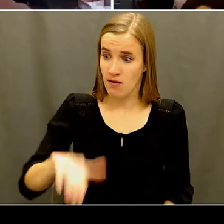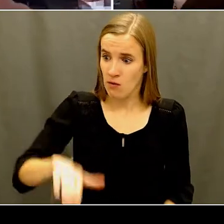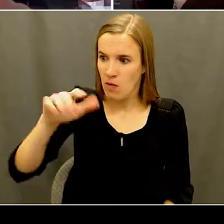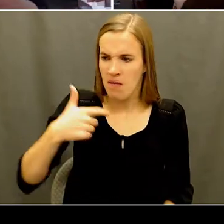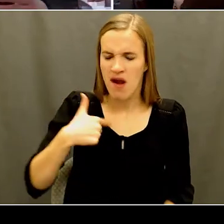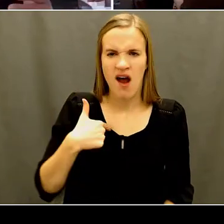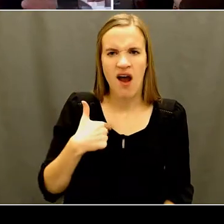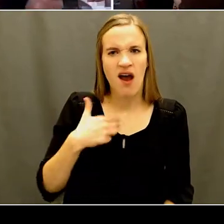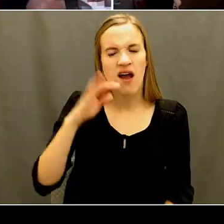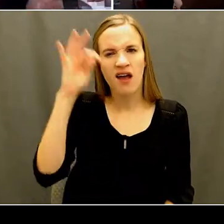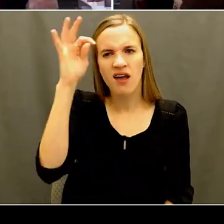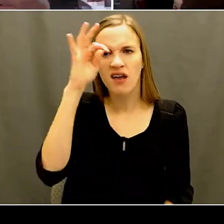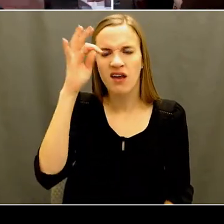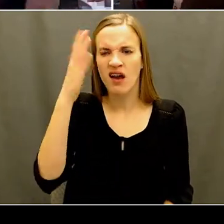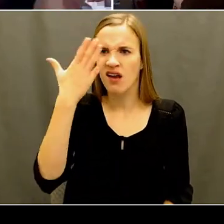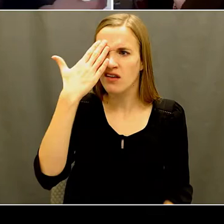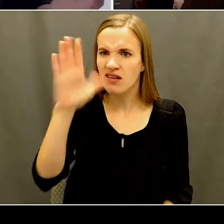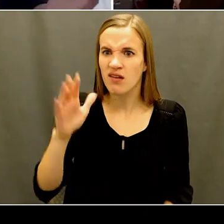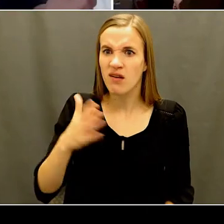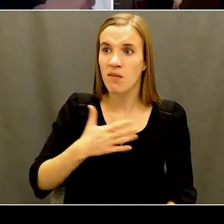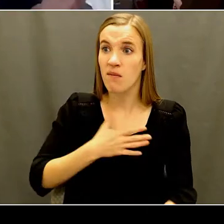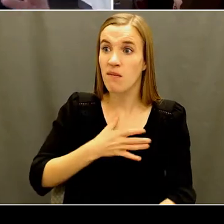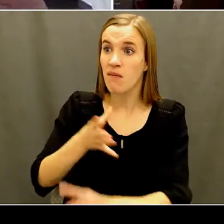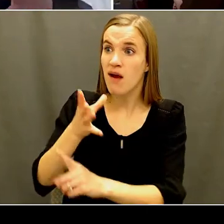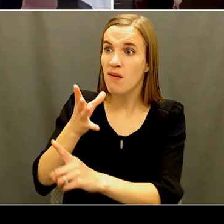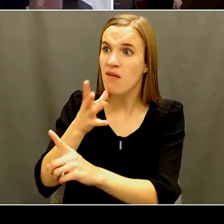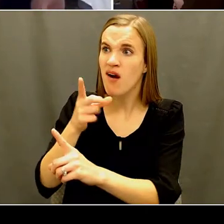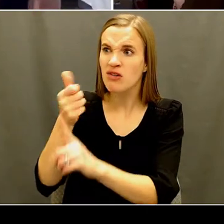Scouts. And you know, I was in a Girl Scout troop that was full of like